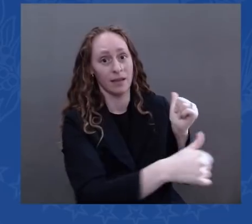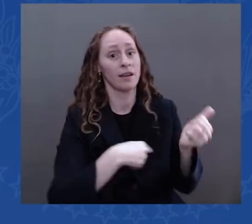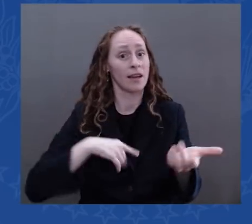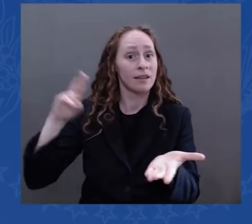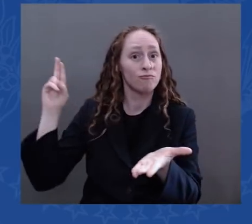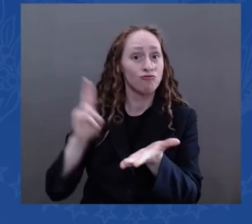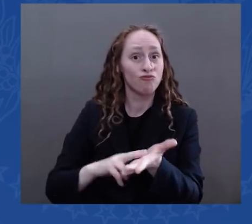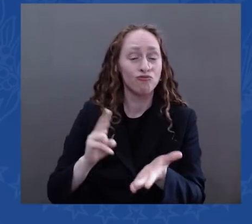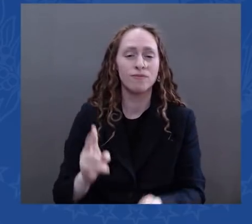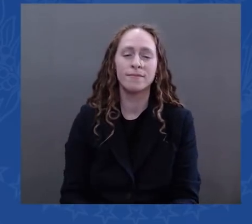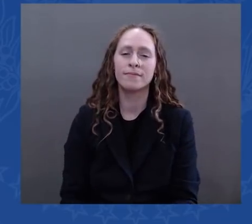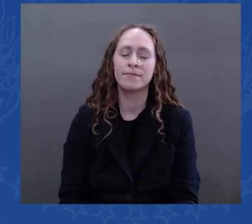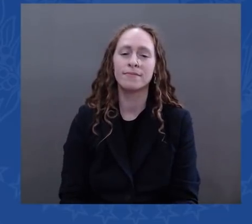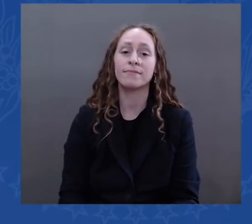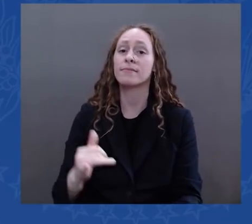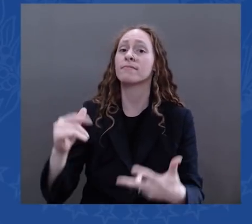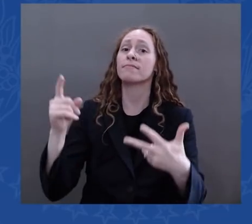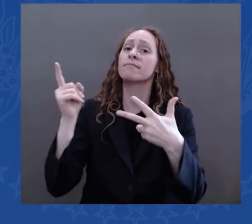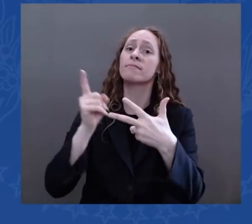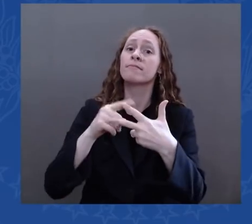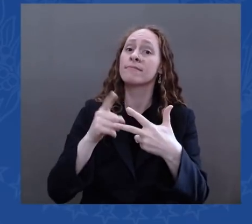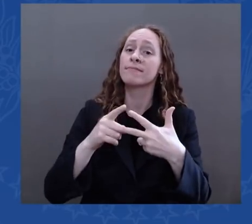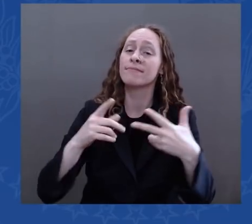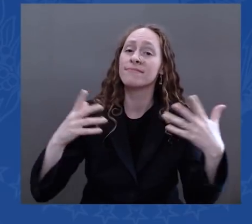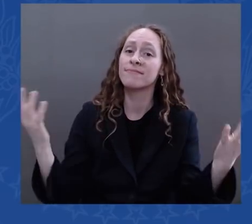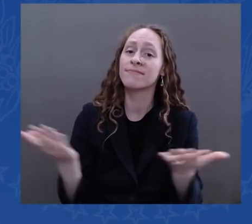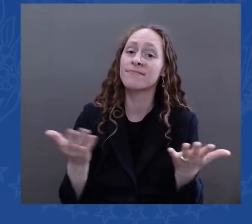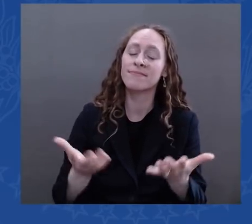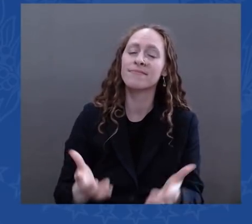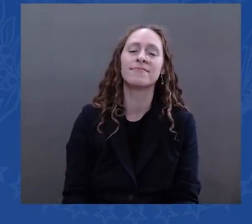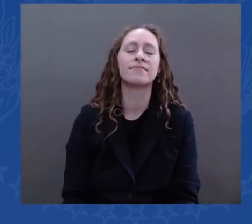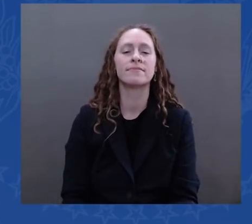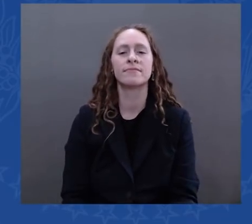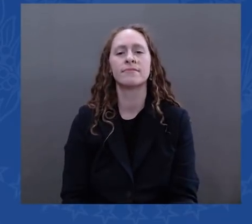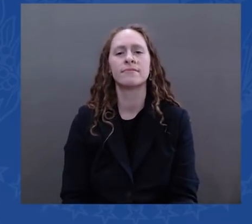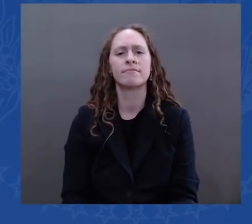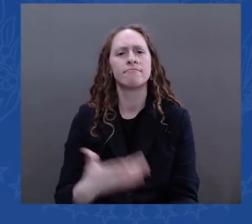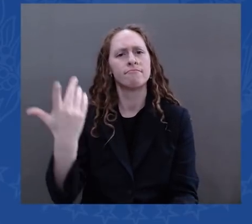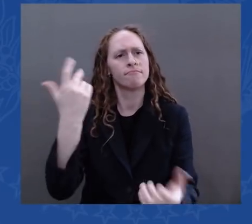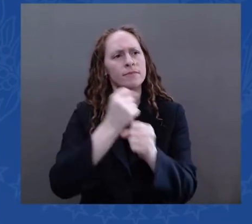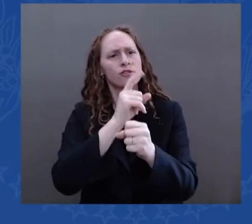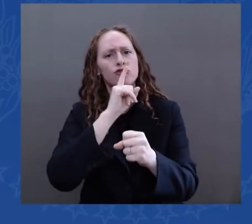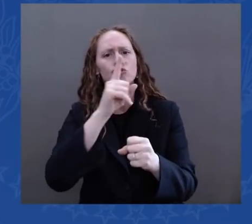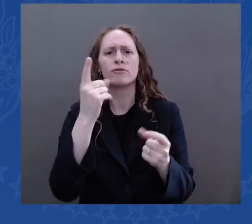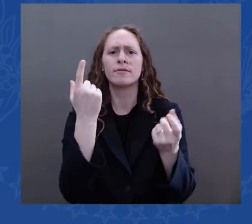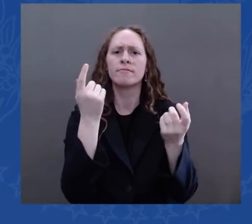my budget tackles security in two keys ways. First, it secures our communities at home.